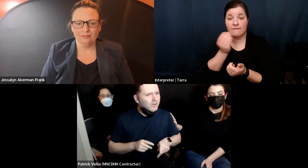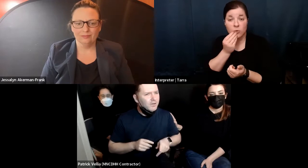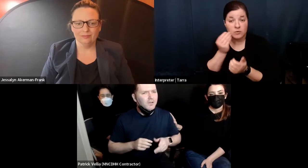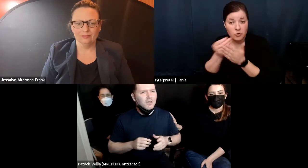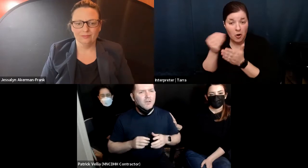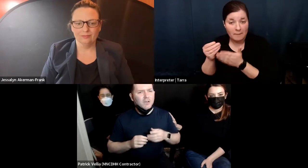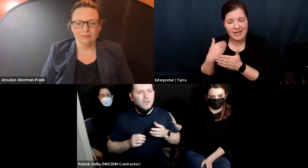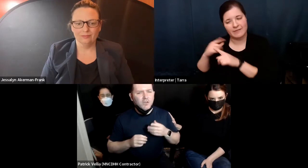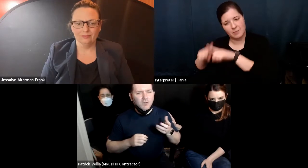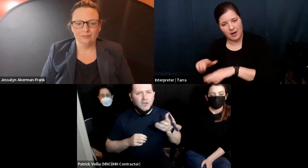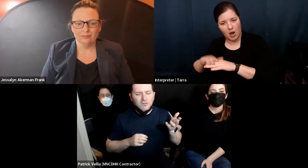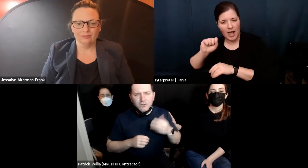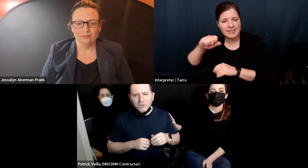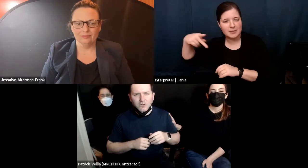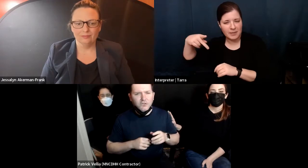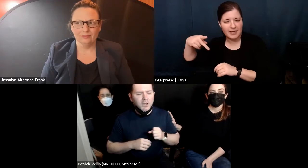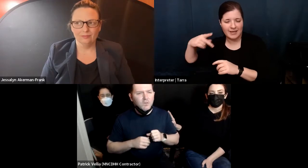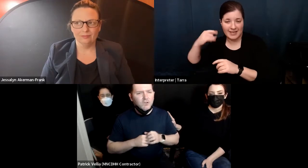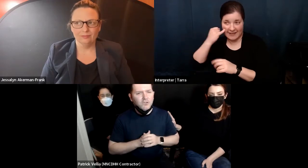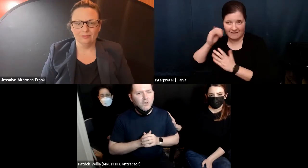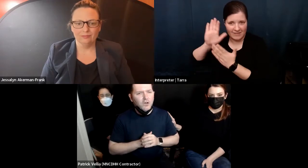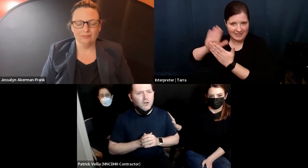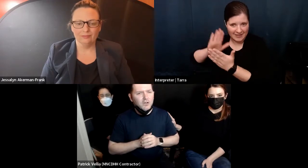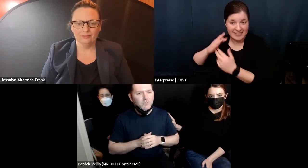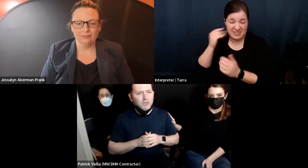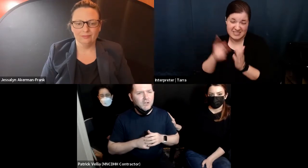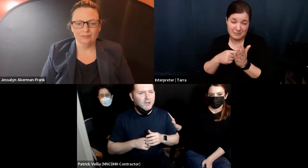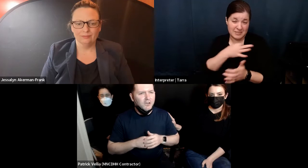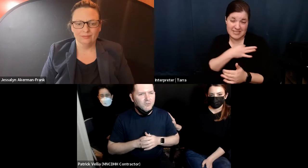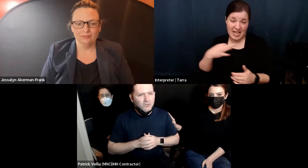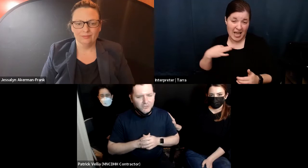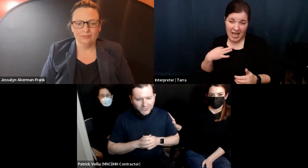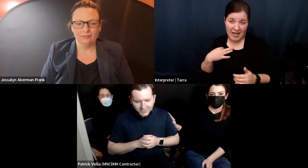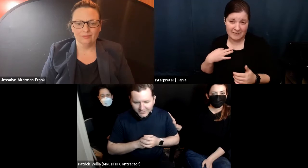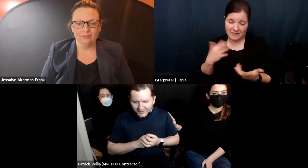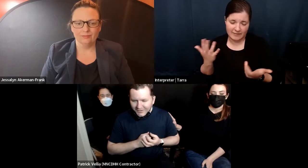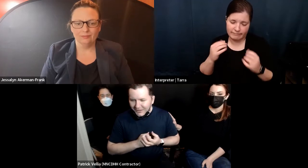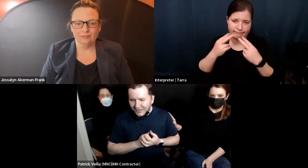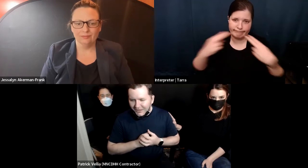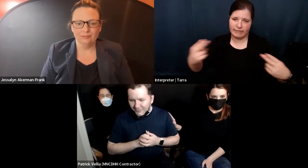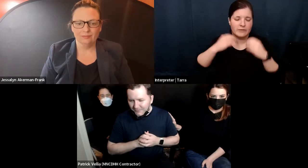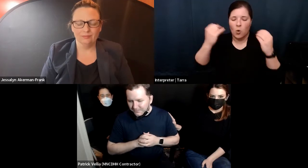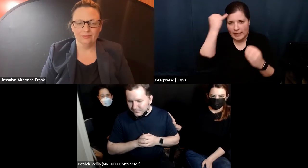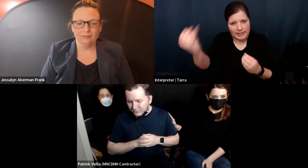And other challenge is communicating, like, food shopping.